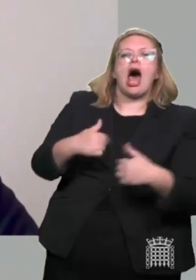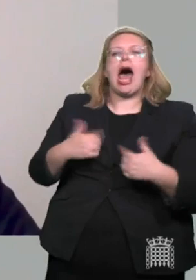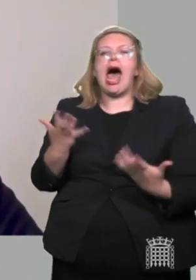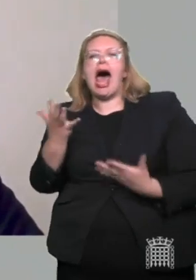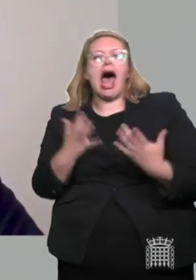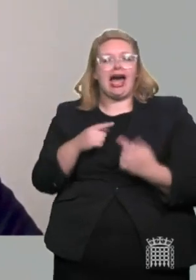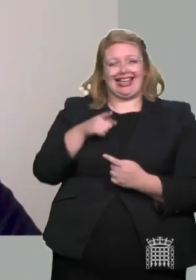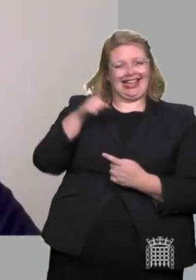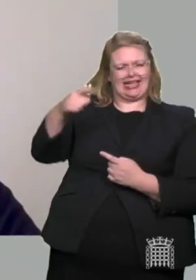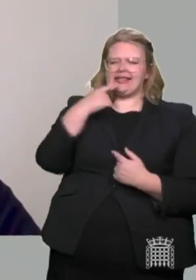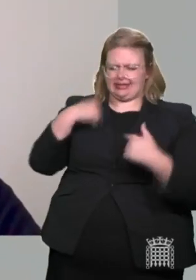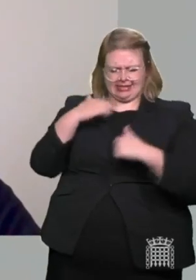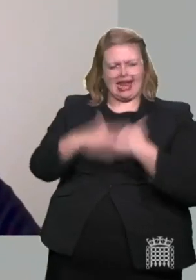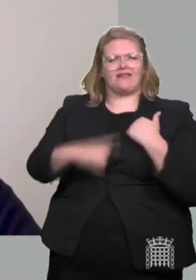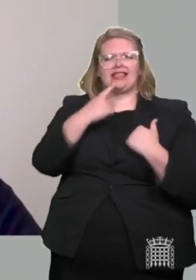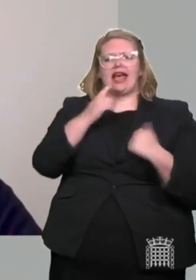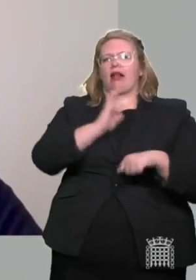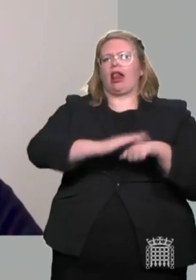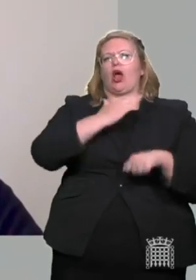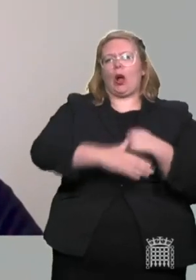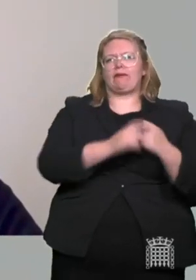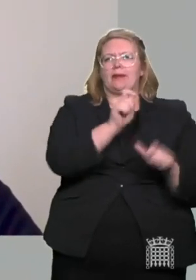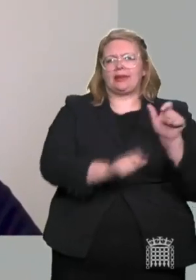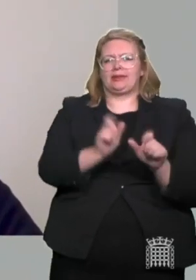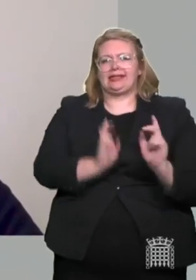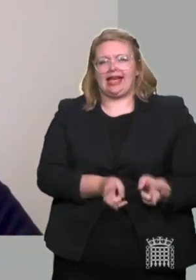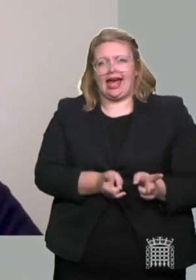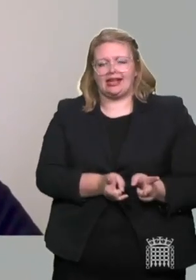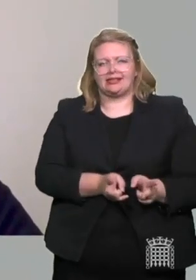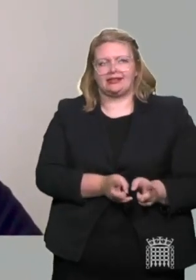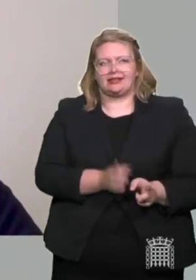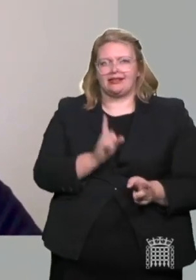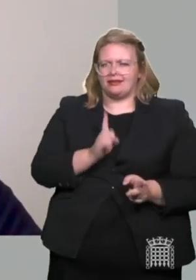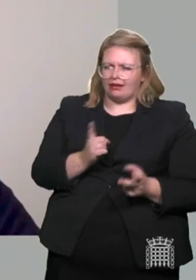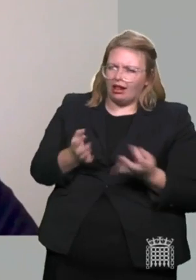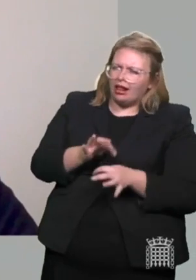pile high”. Given that the sole judge on questions relating to the conduct of Ministers